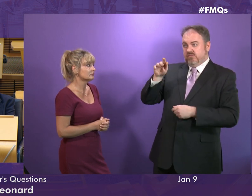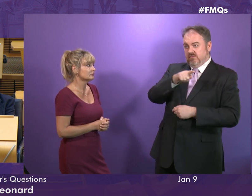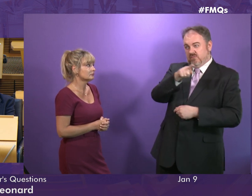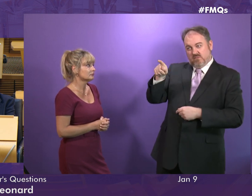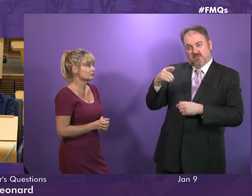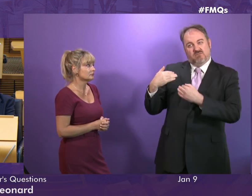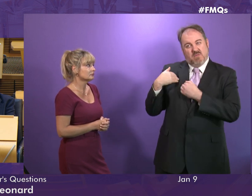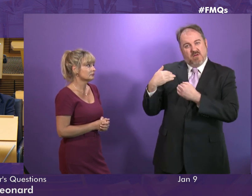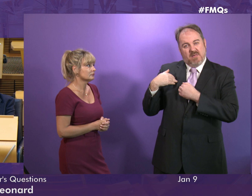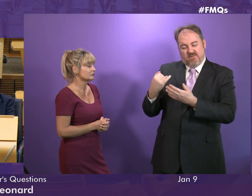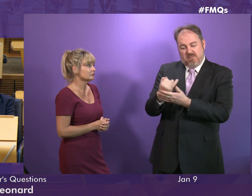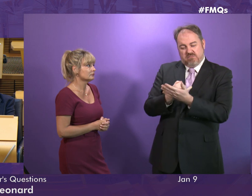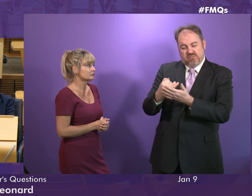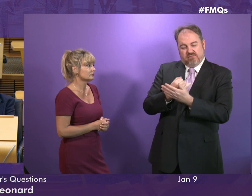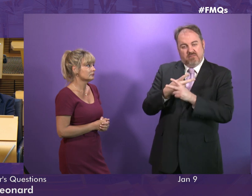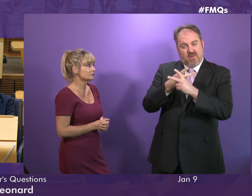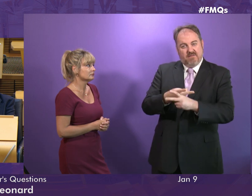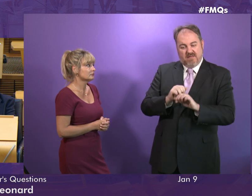mismanagement of care services to account.